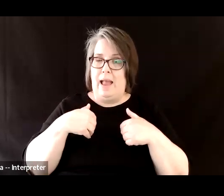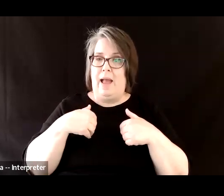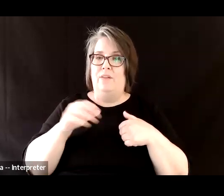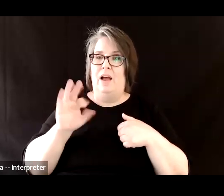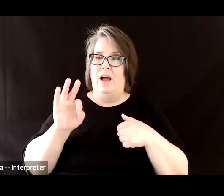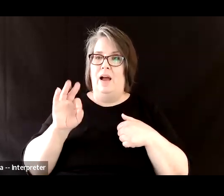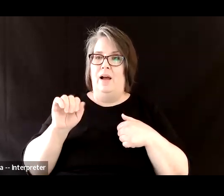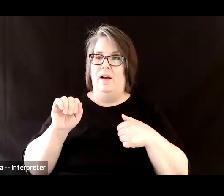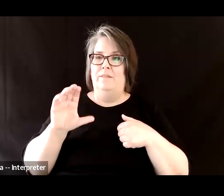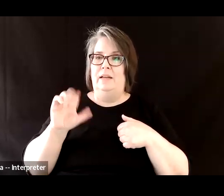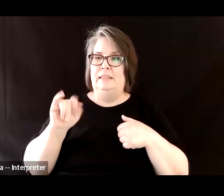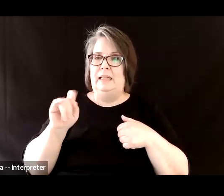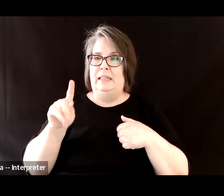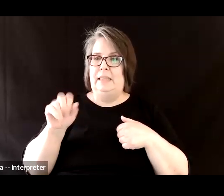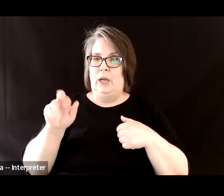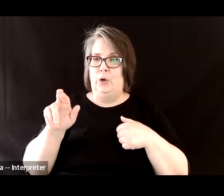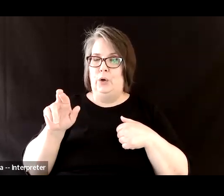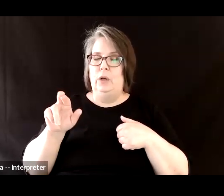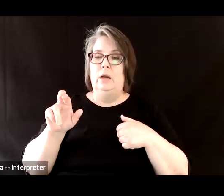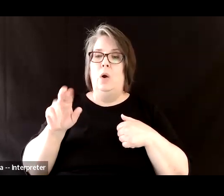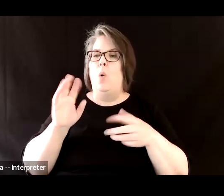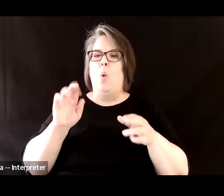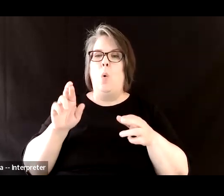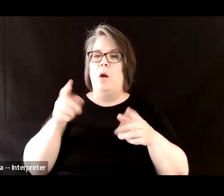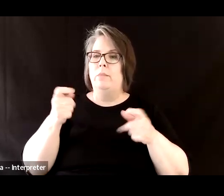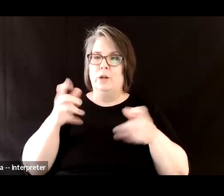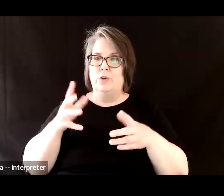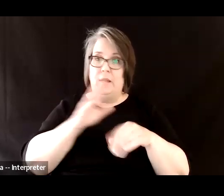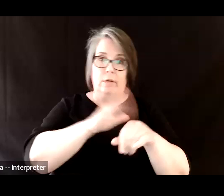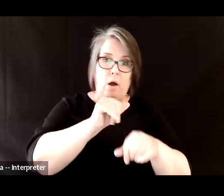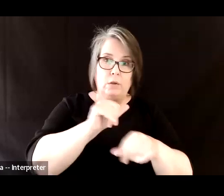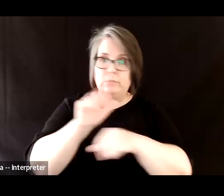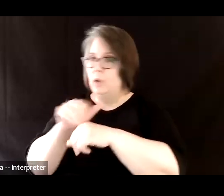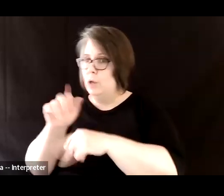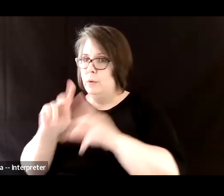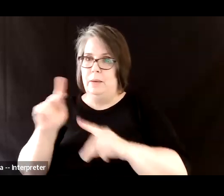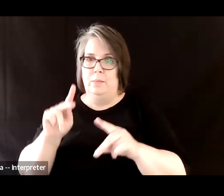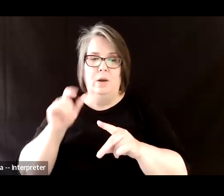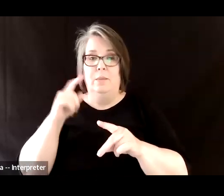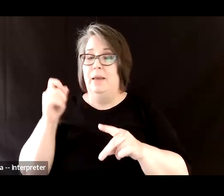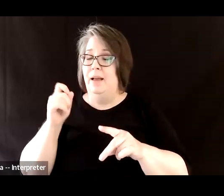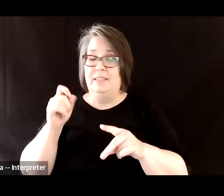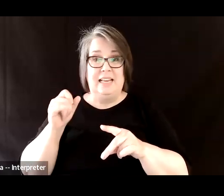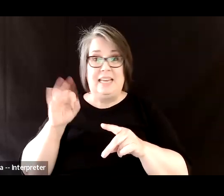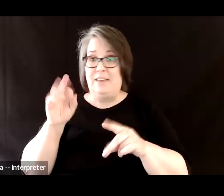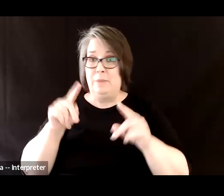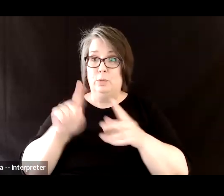moderator that calls on folks. Because once people start talking over each other, even if it is totally unintentional,